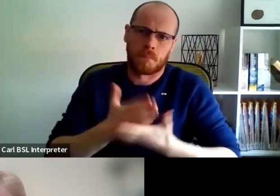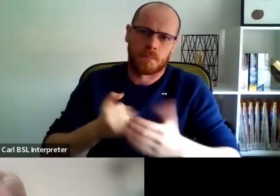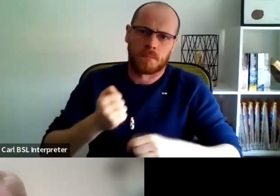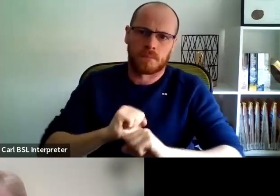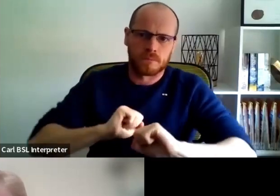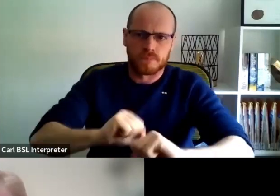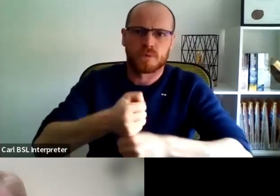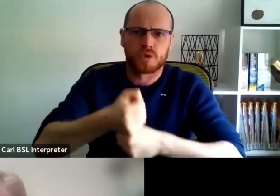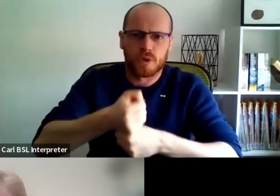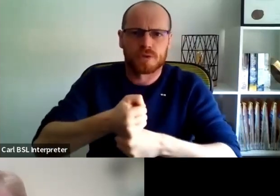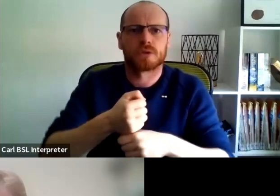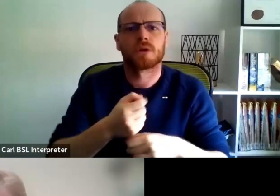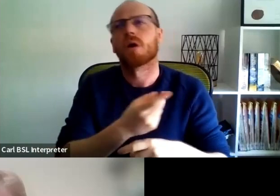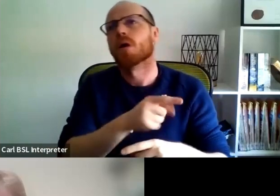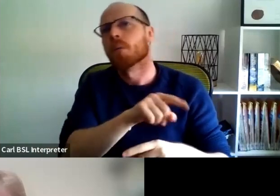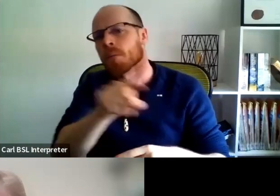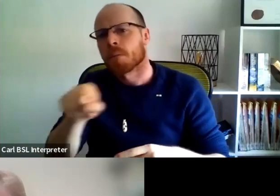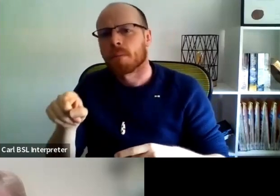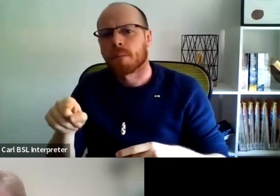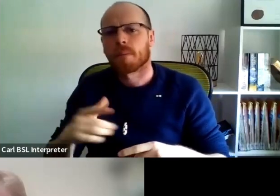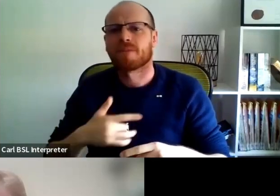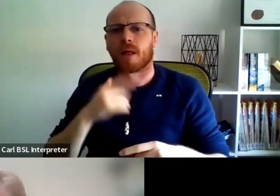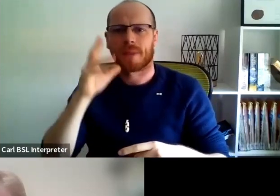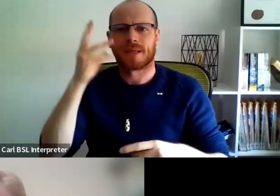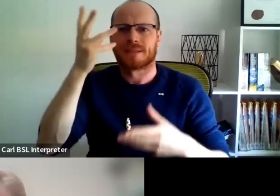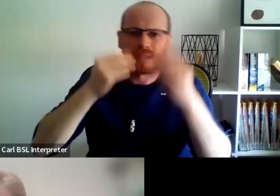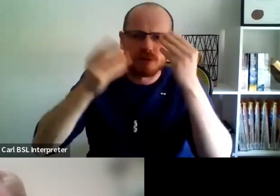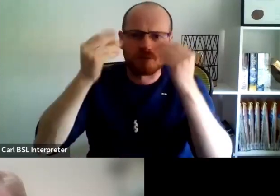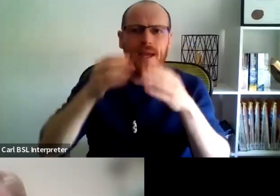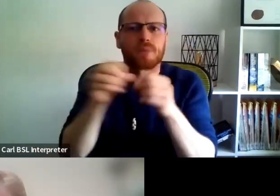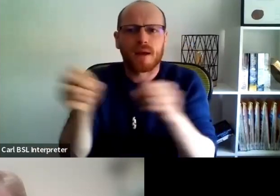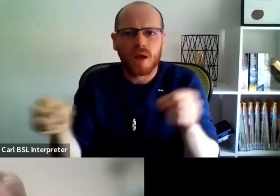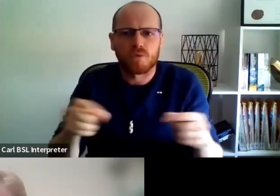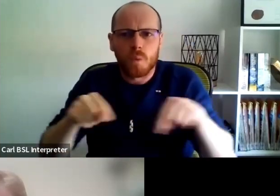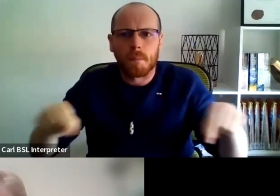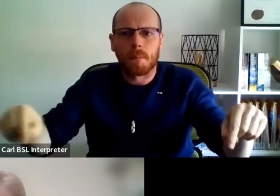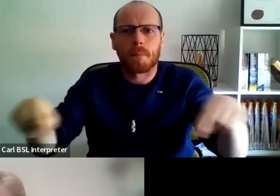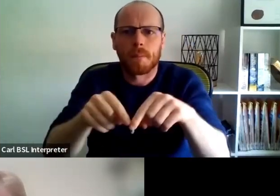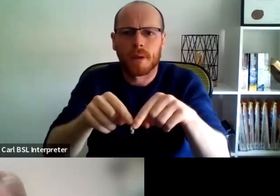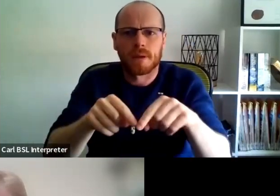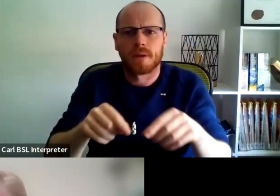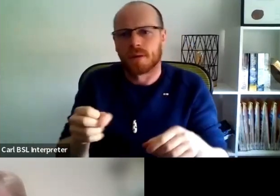and others, felt like the sensory breakout rooms that they had, things like that, and that they